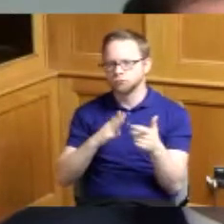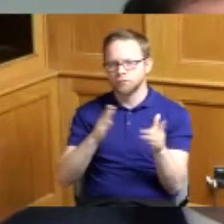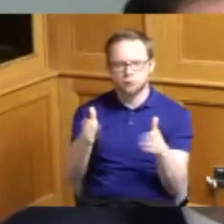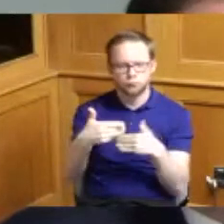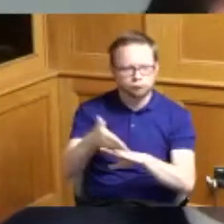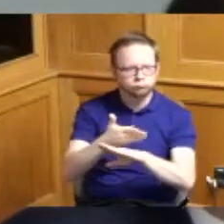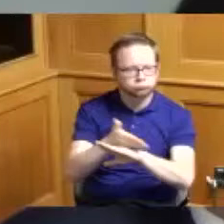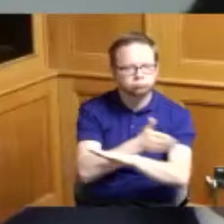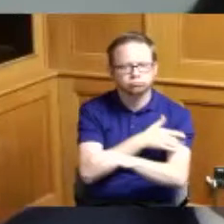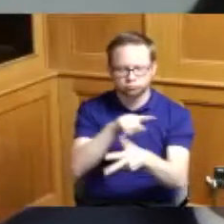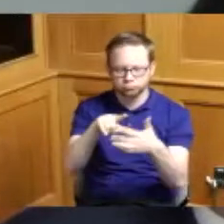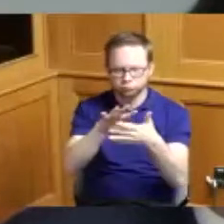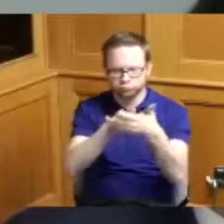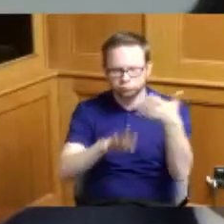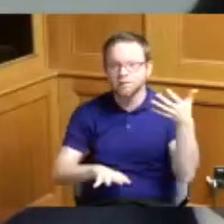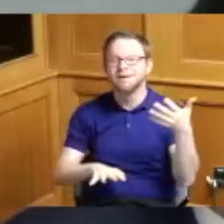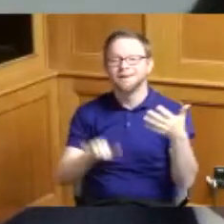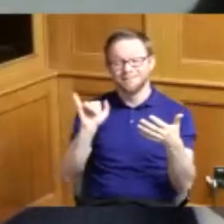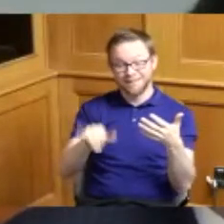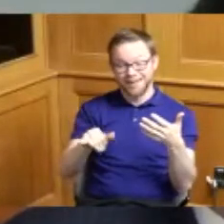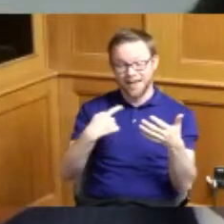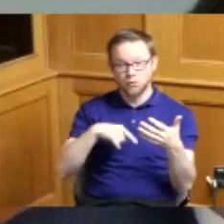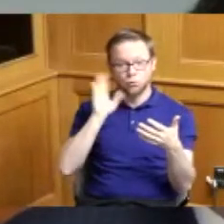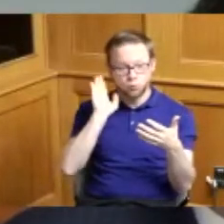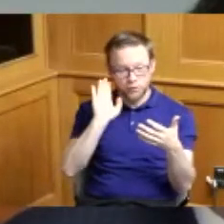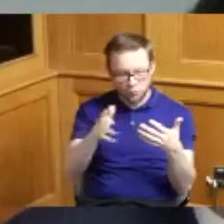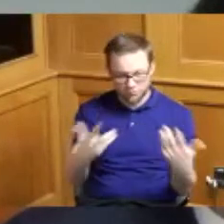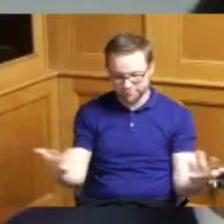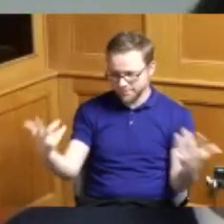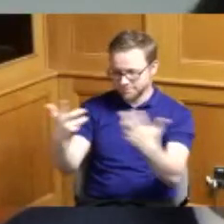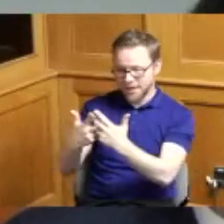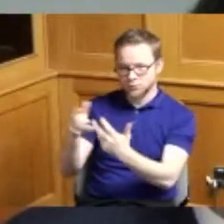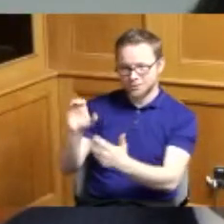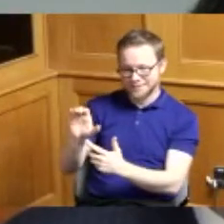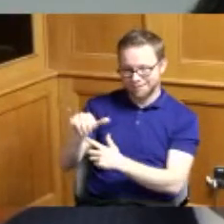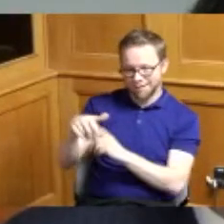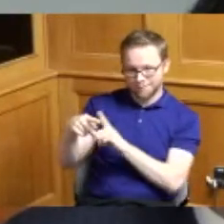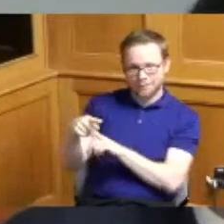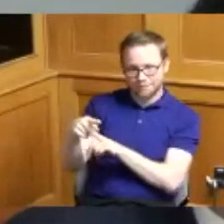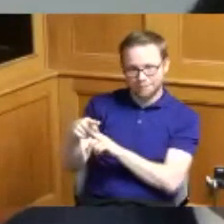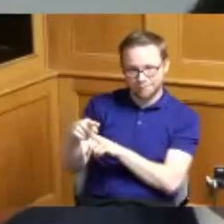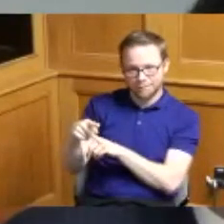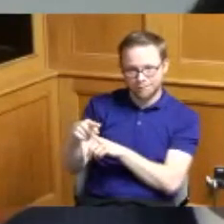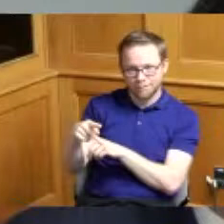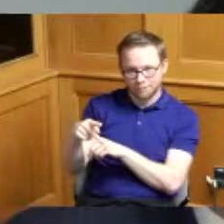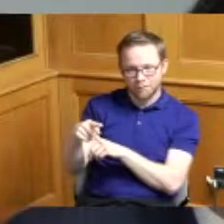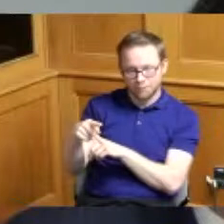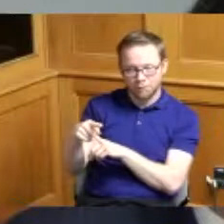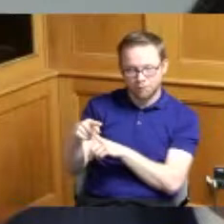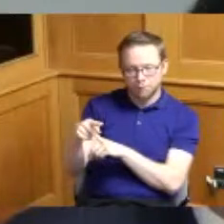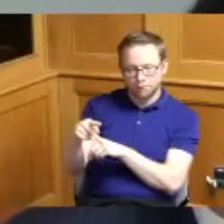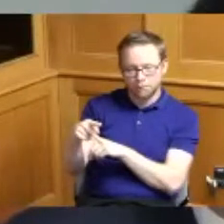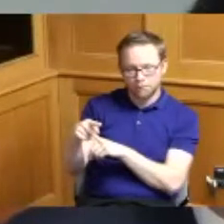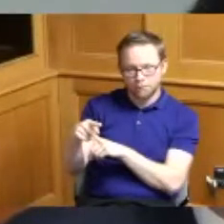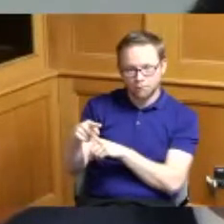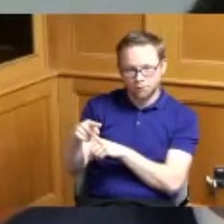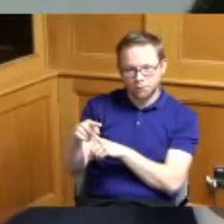have said is we will work within our CIP um to uh to accomplish these uh to the degree there within